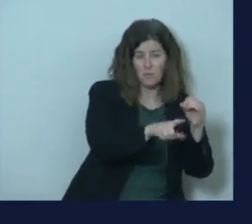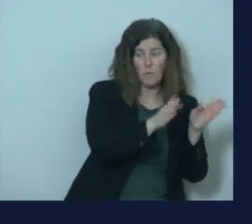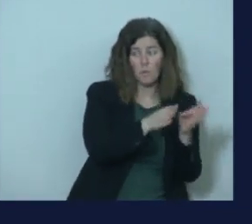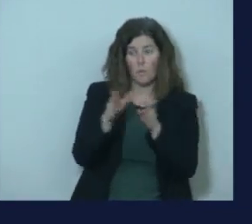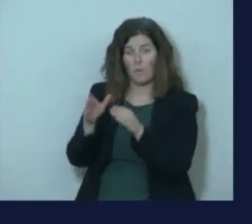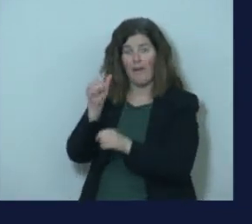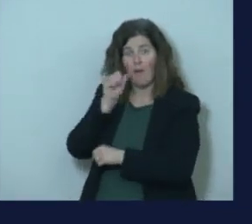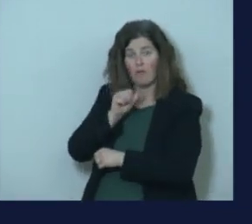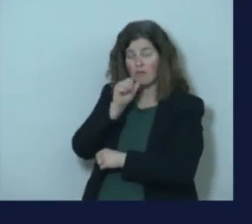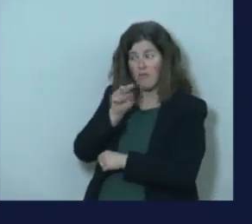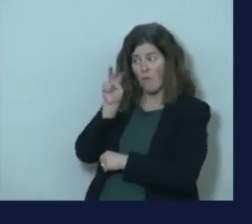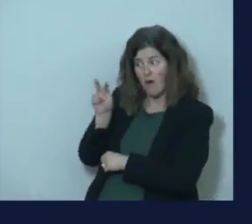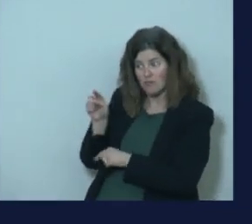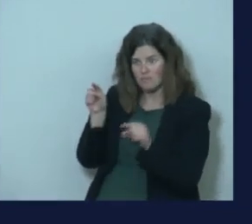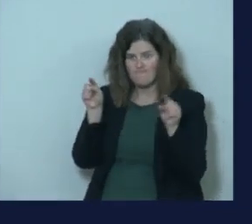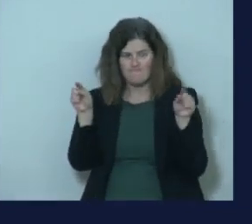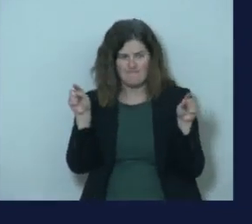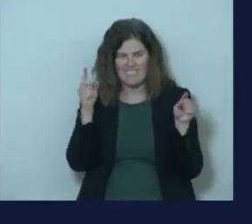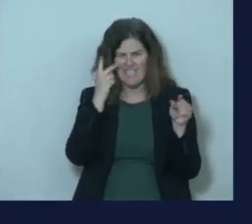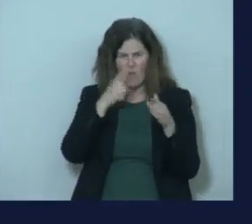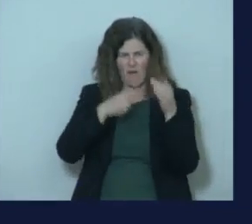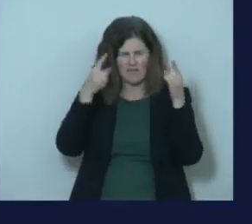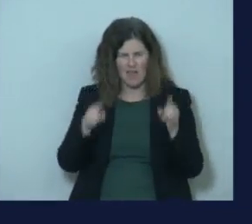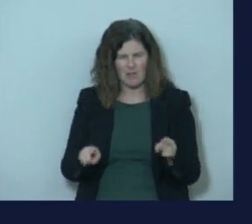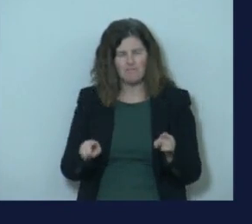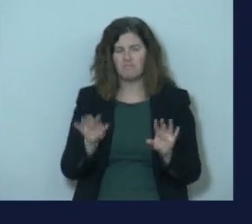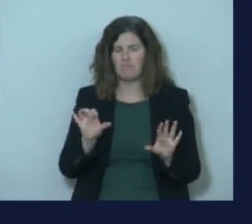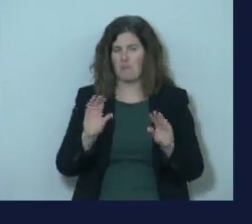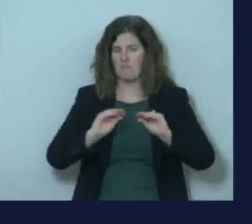THESE ARE THINGS THAT WE ARE ALSO PAYING ATTENTION TO.